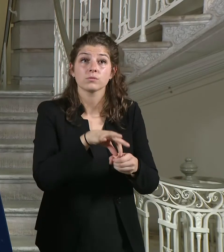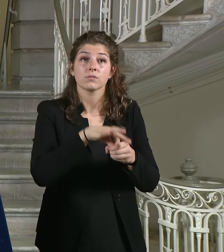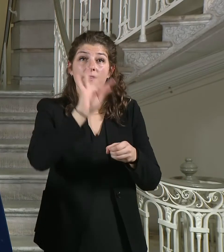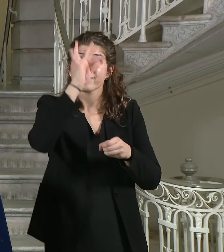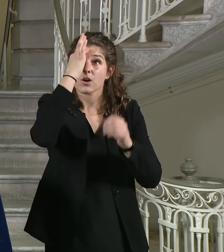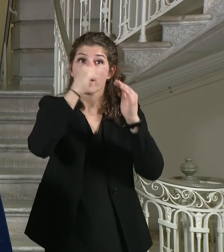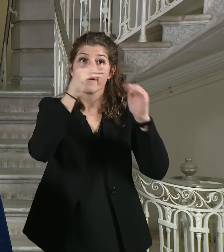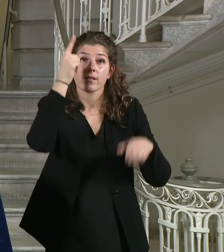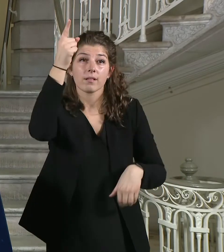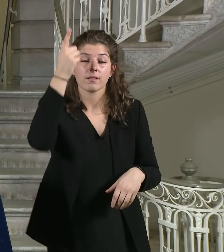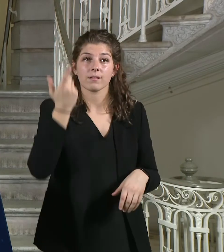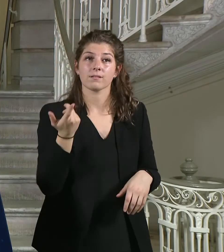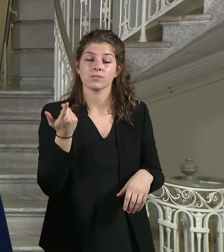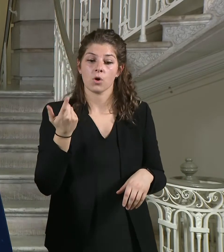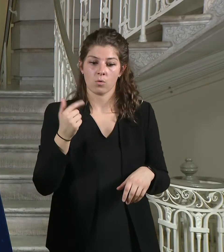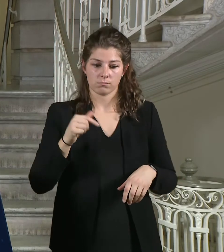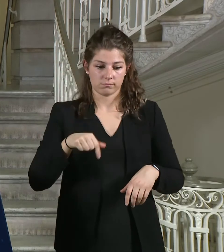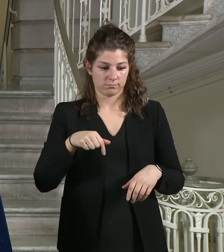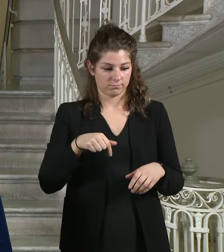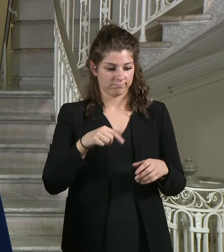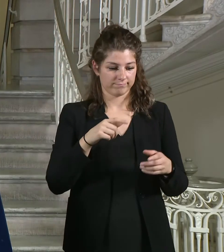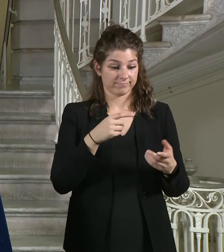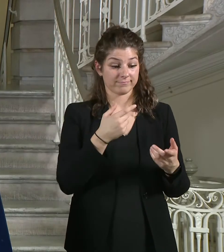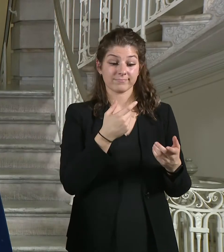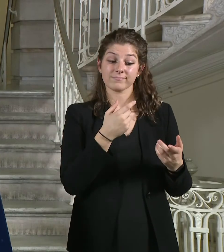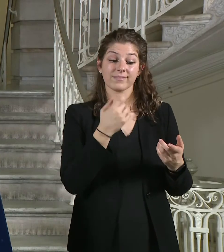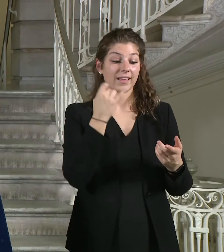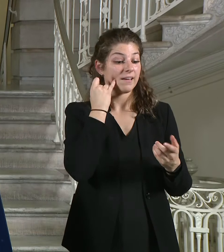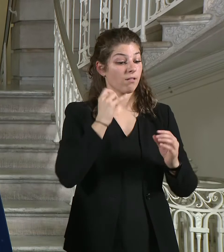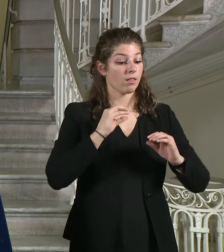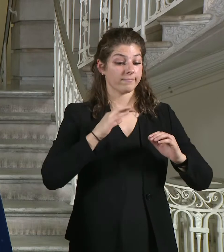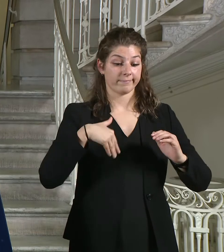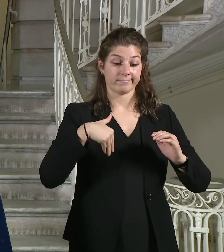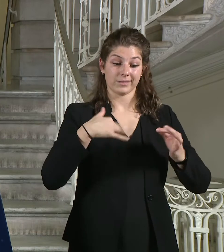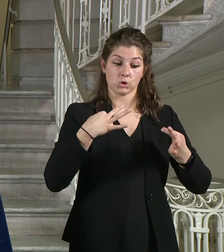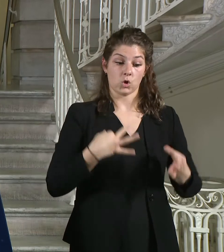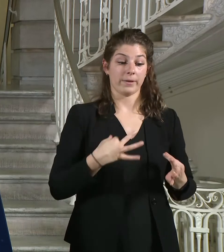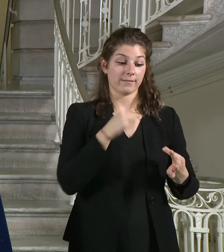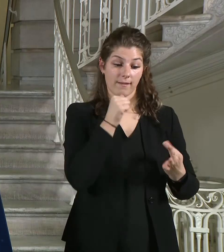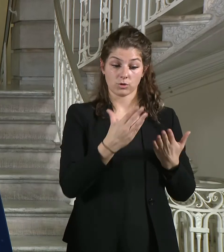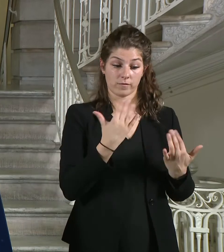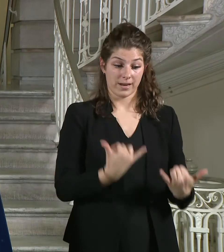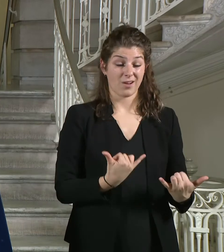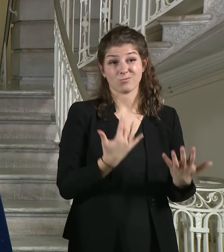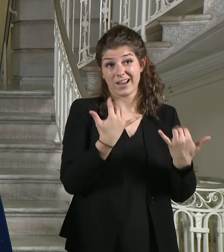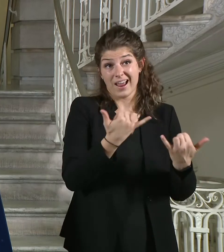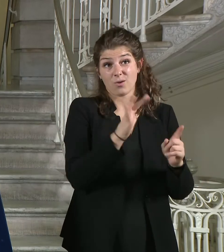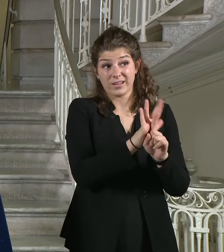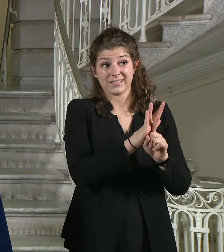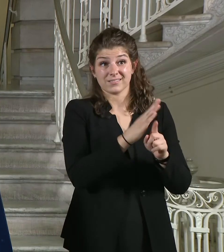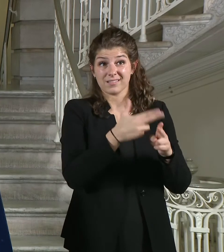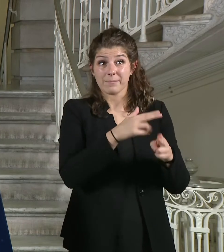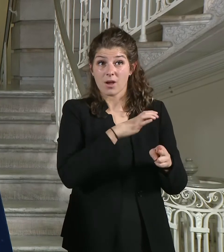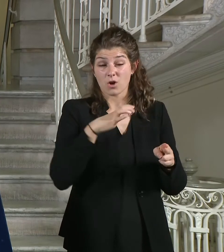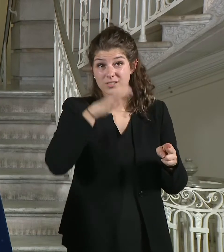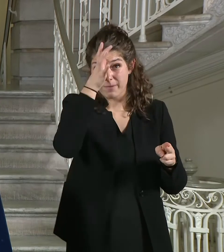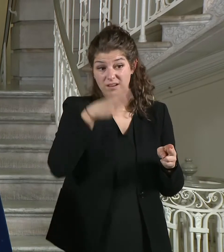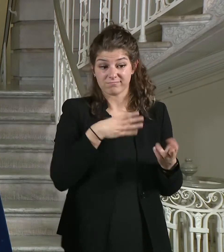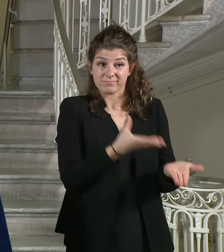THE STATE. THERE ARE THINGS WE NEED IN THE STATE AND ALSO THINGS WE ARE GOING TO NEED. WE WILL NEED VOTES ON THE FEDERAL LEVEL.